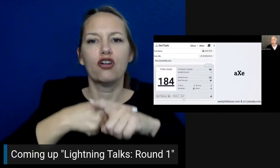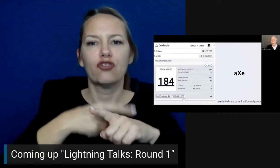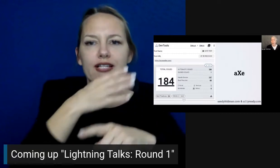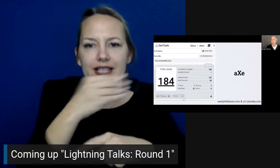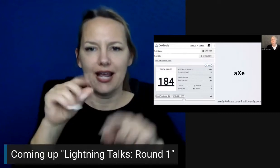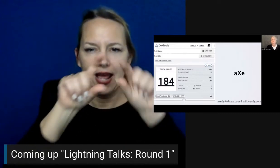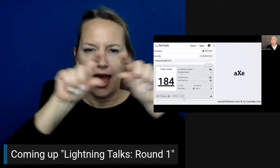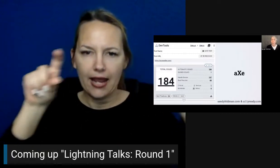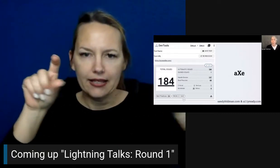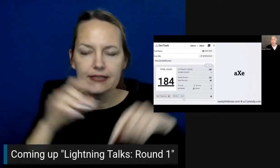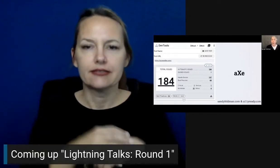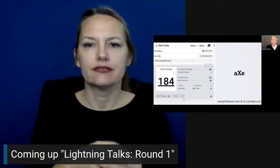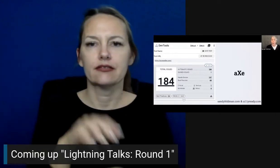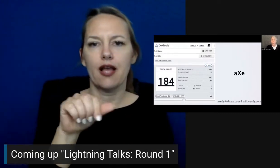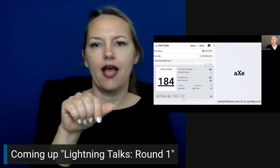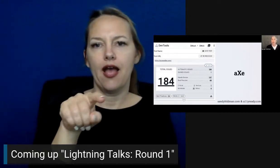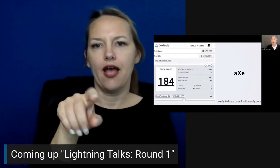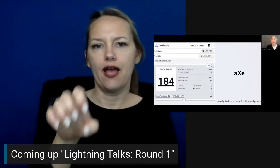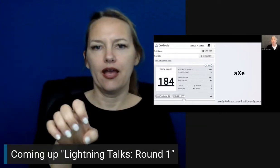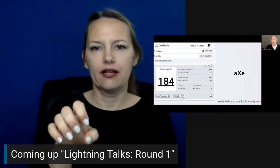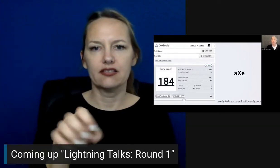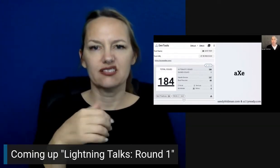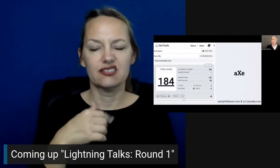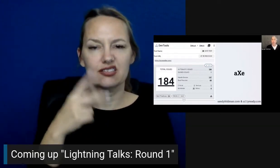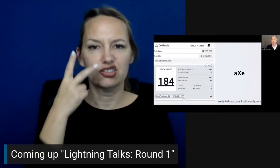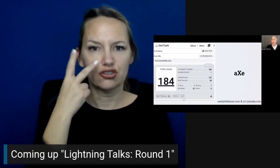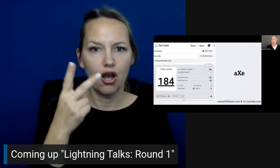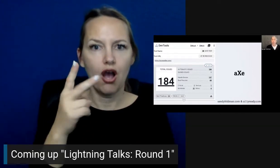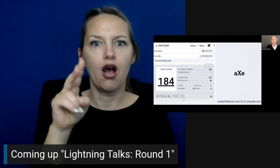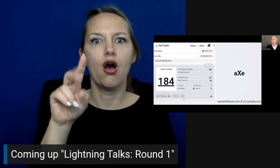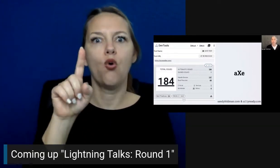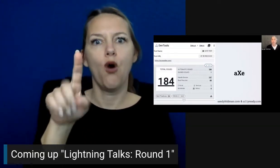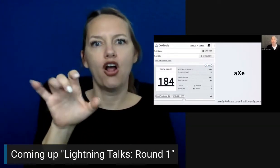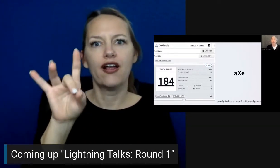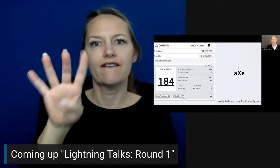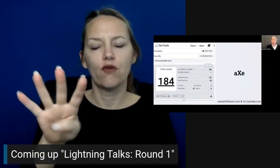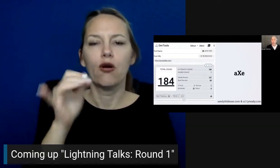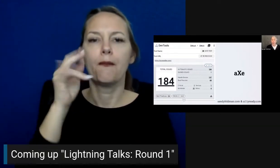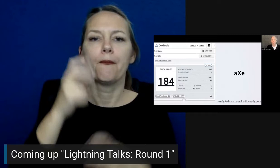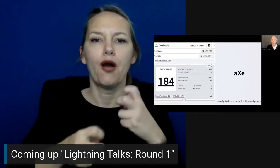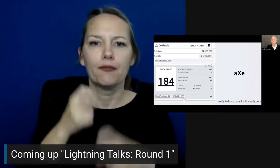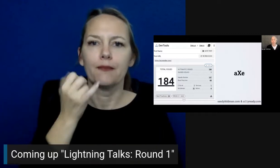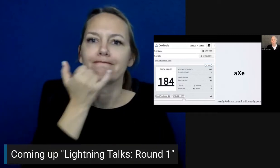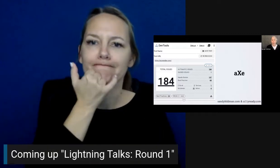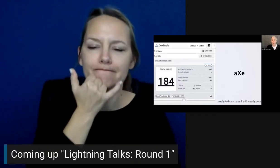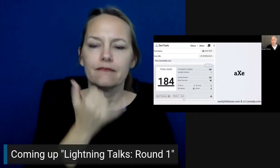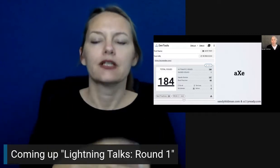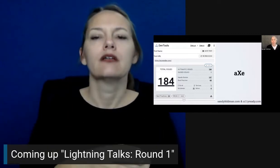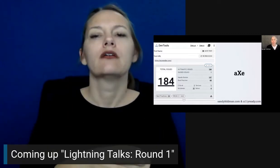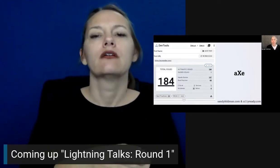aXe came up with 184 problematic elements and it goes into detail